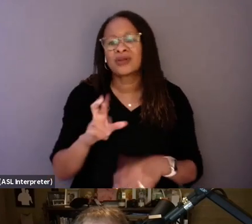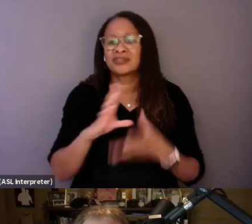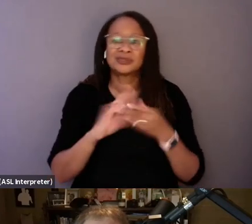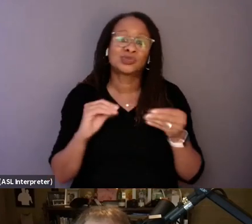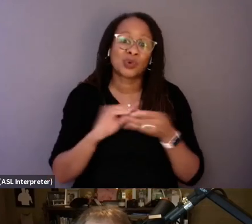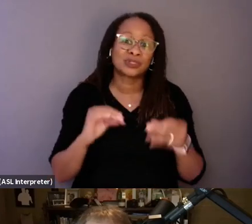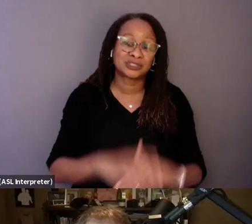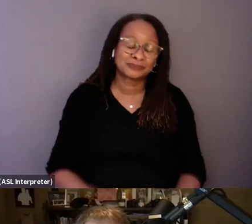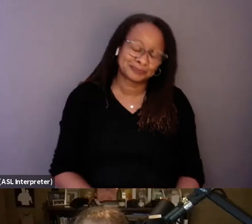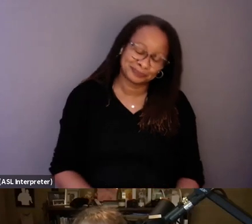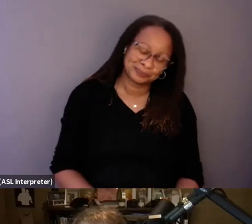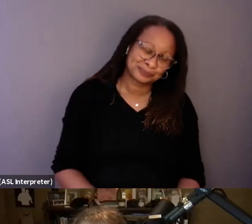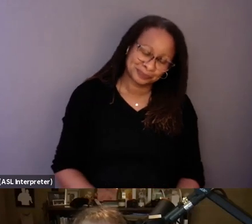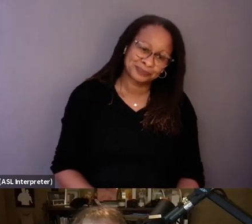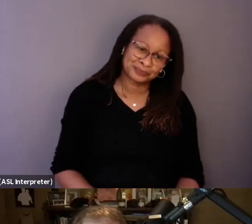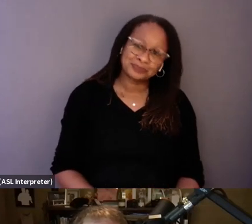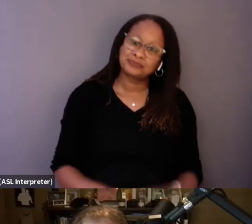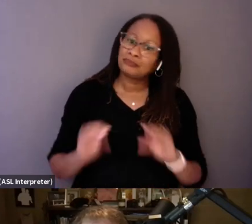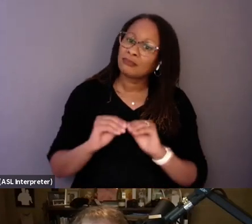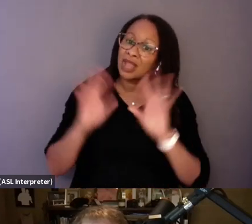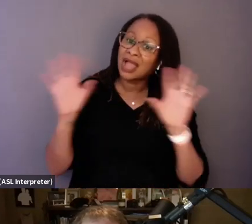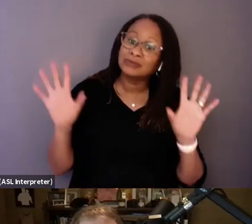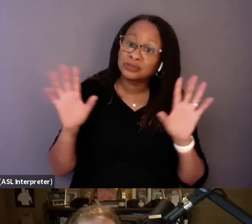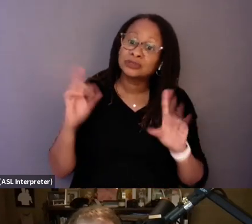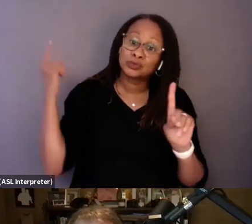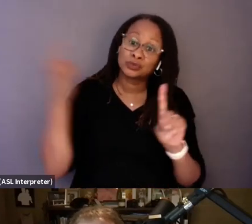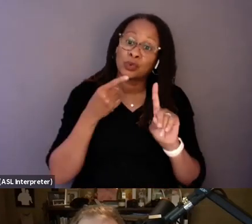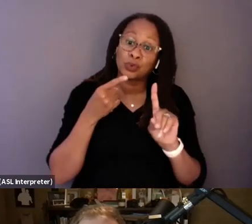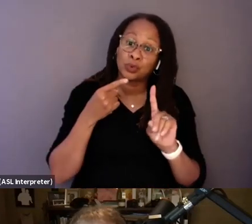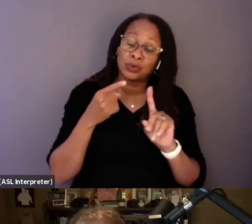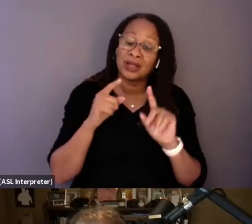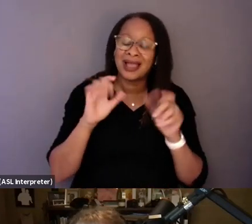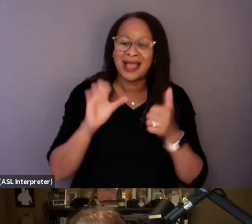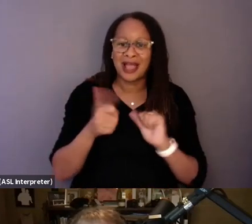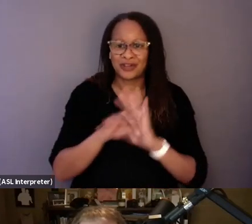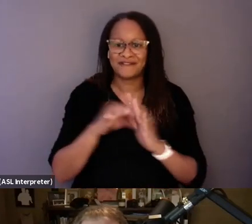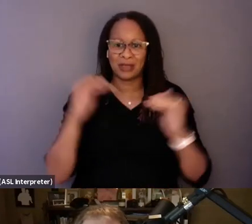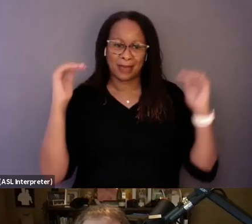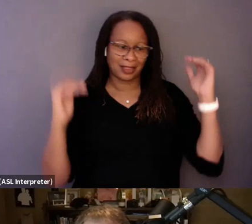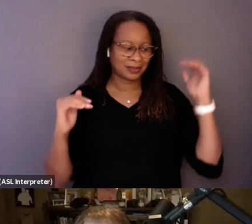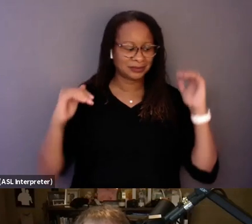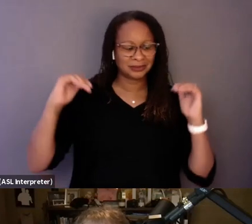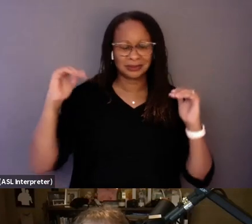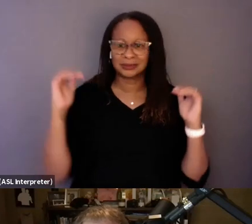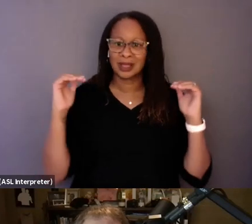Absolutely, the goal was how do you find the balance? How do you capture the essence?